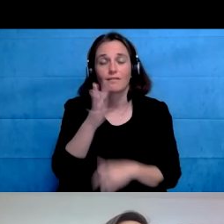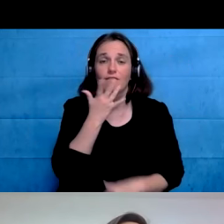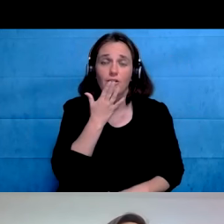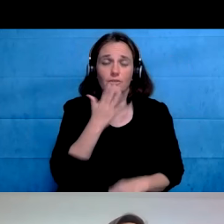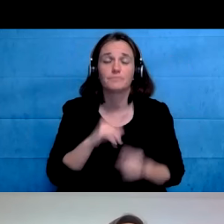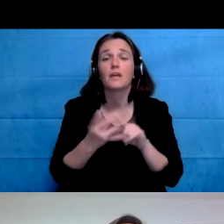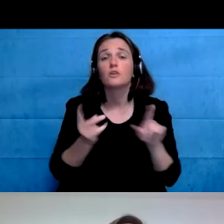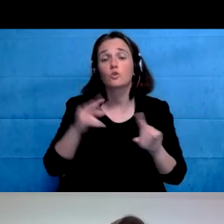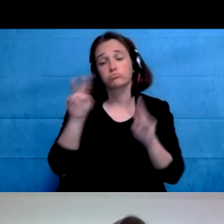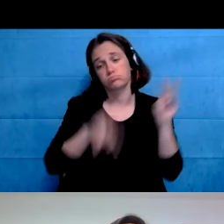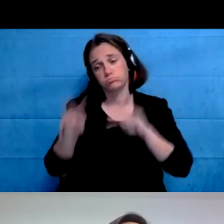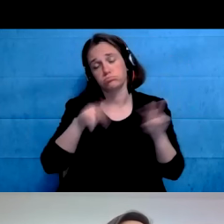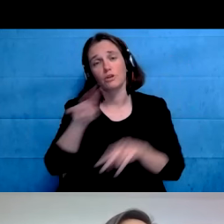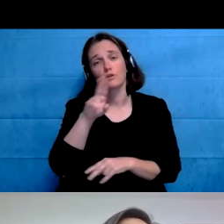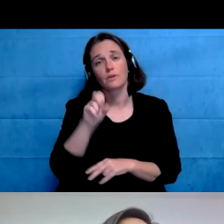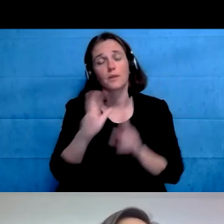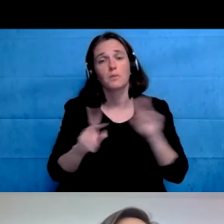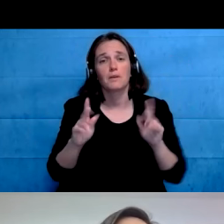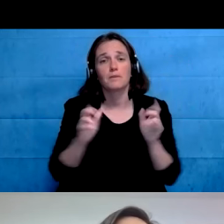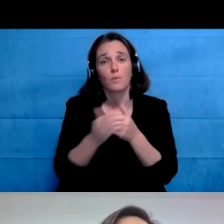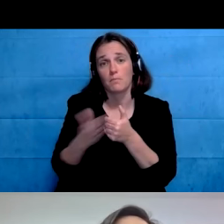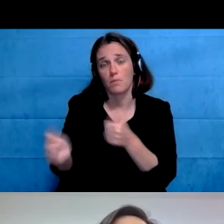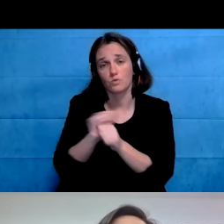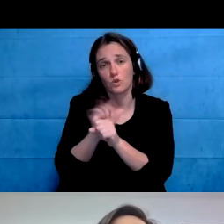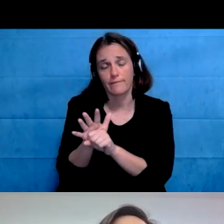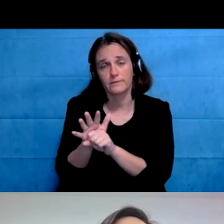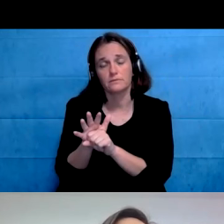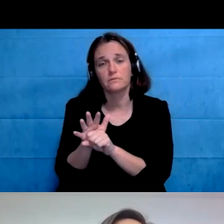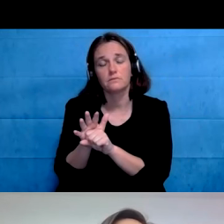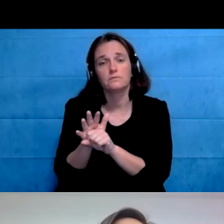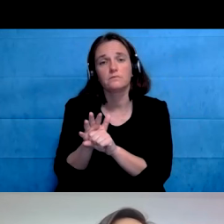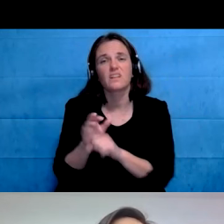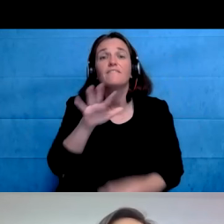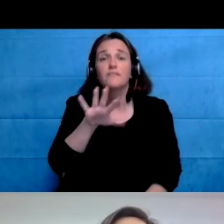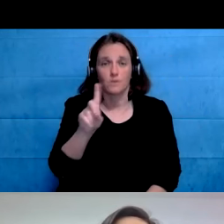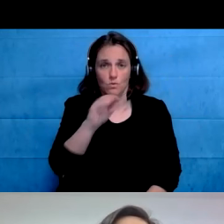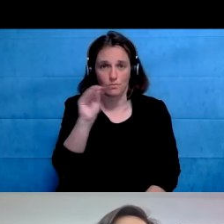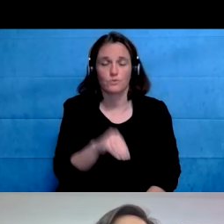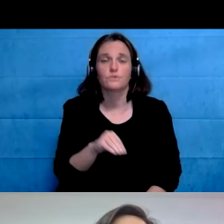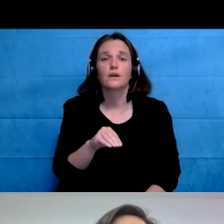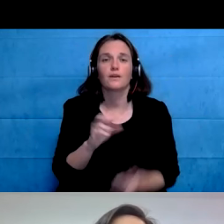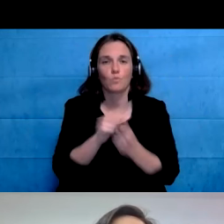about people with post COVID syndrome, 51% of those individuals were Black.